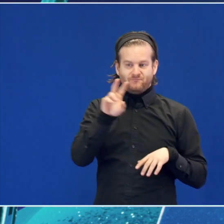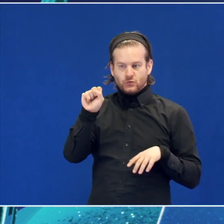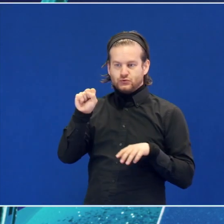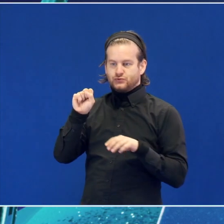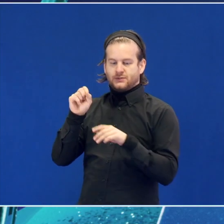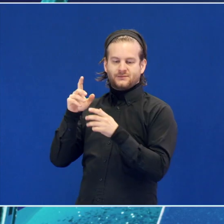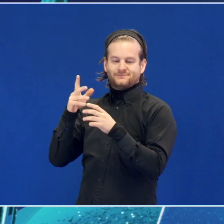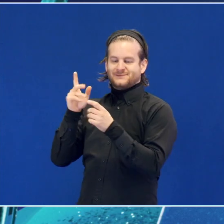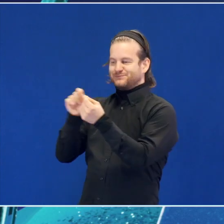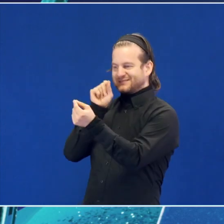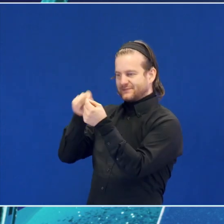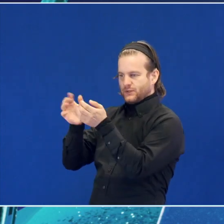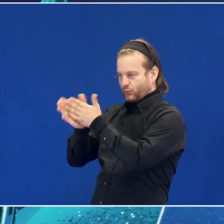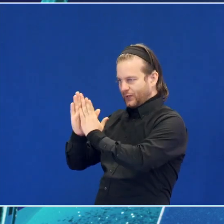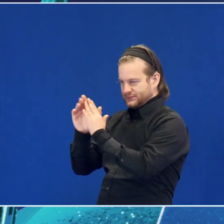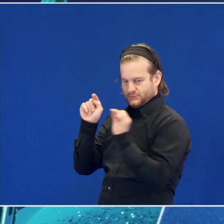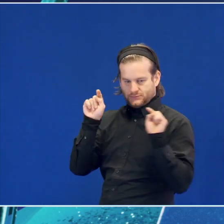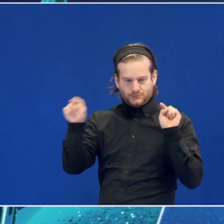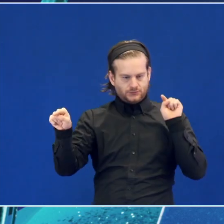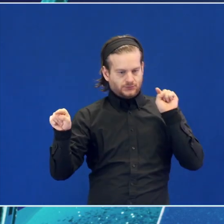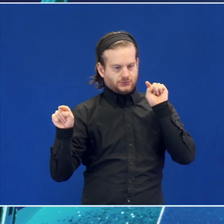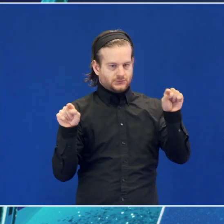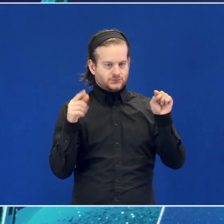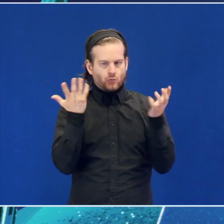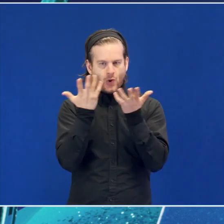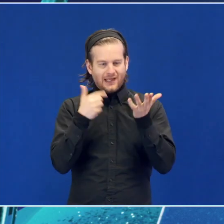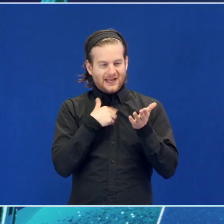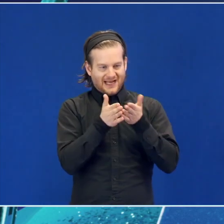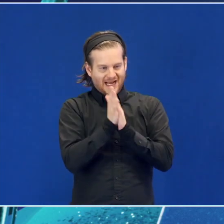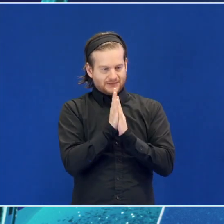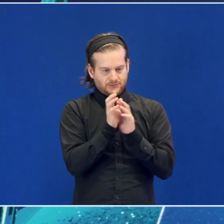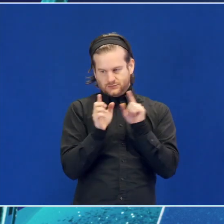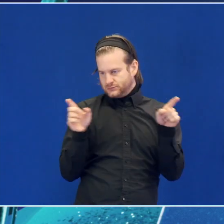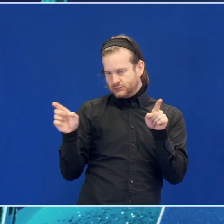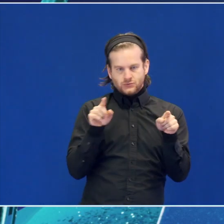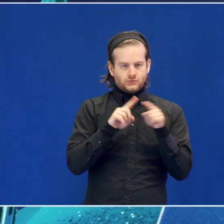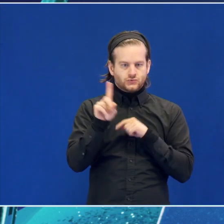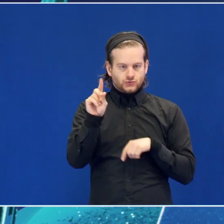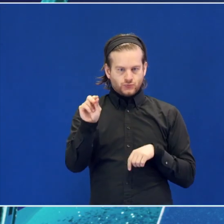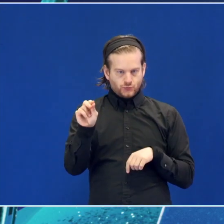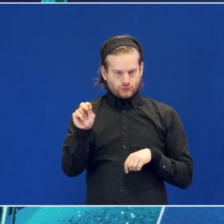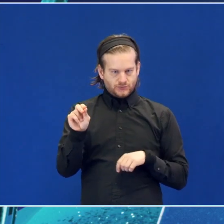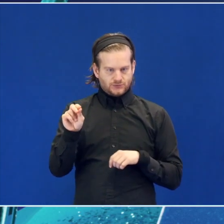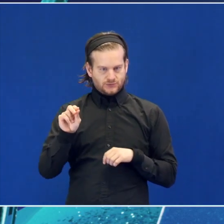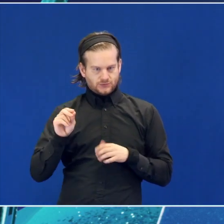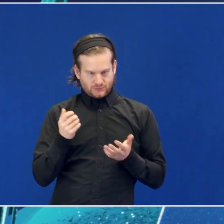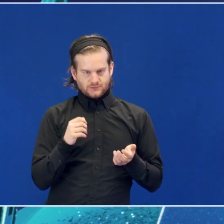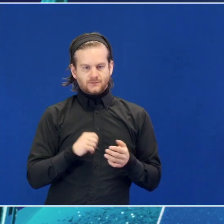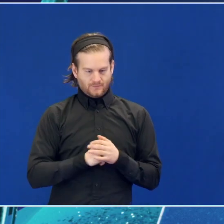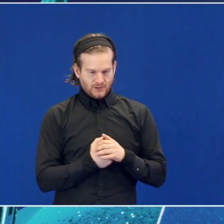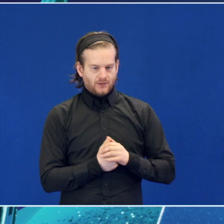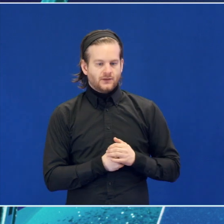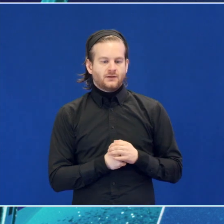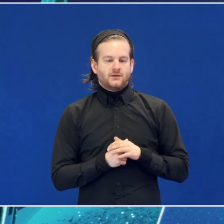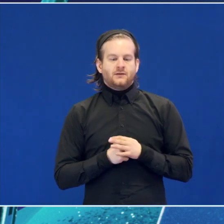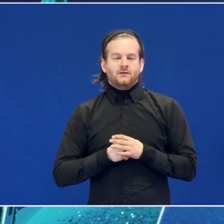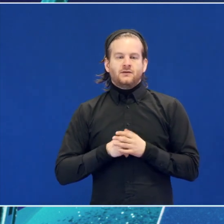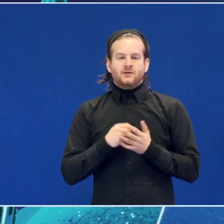and even what you're asking it to output. Because what we're seeing in -- because like in my research,